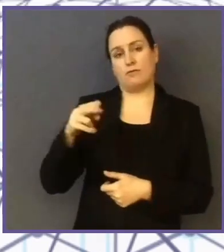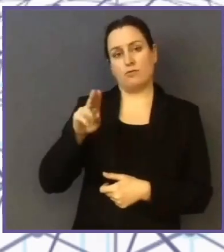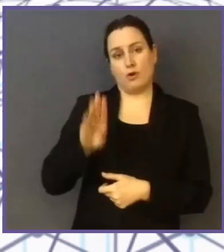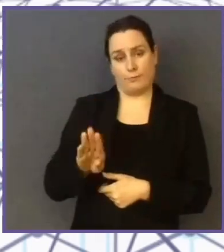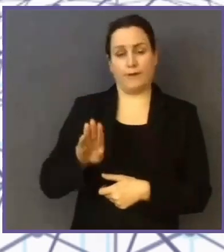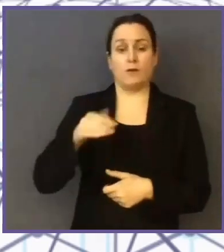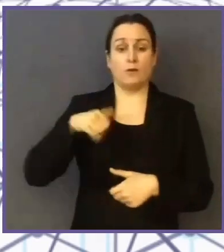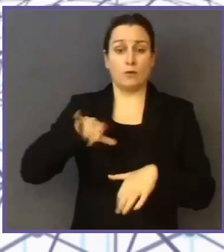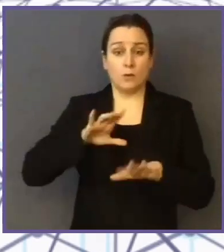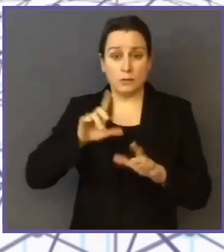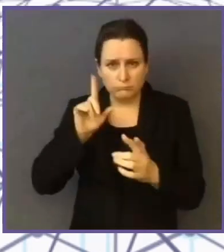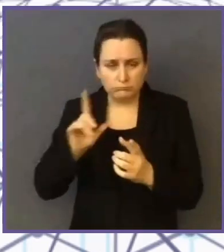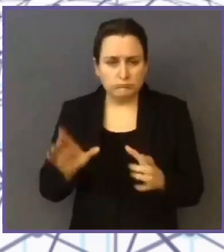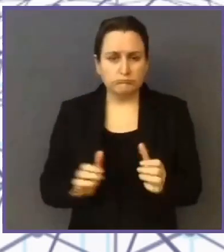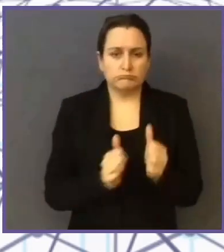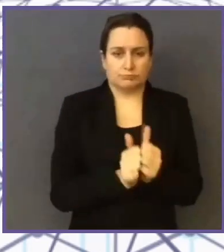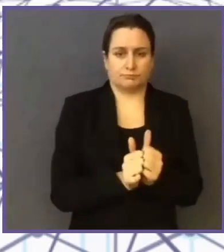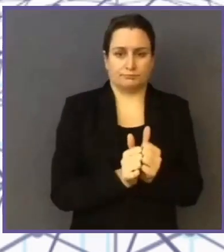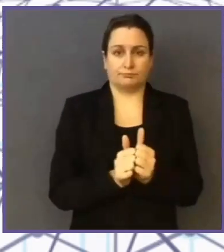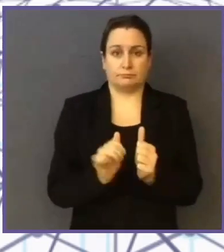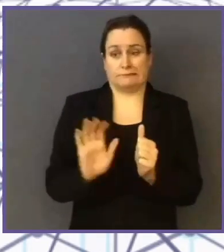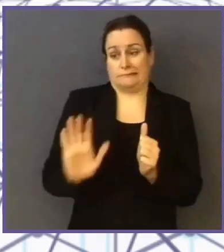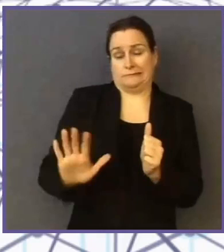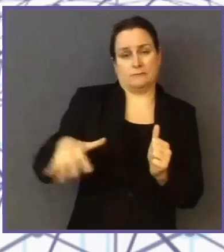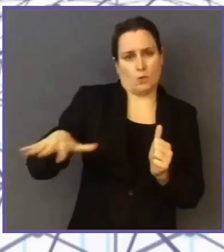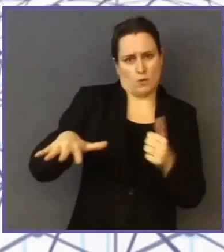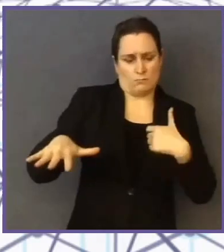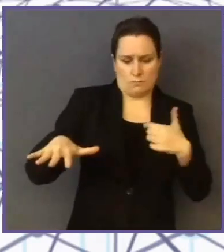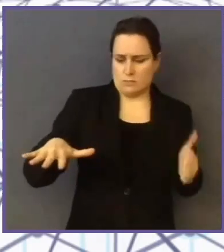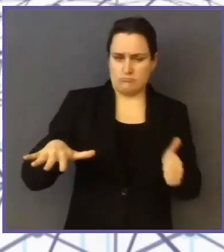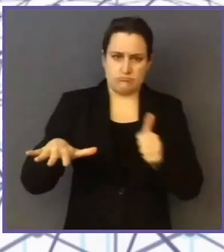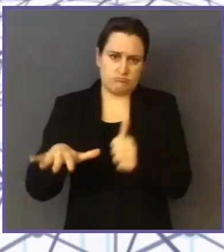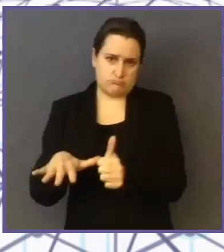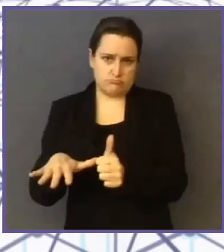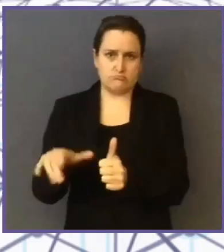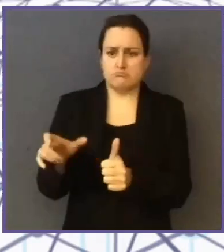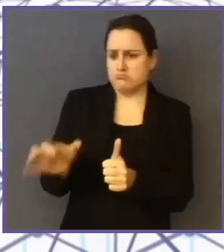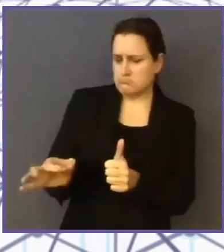at local production, but of medical devices for the communities around the world that